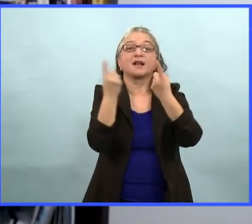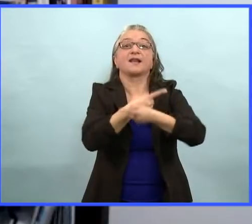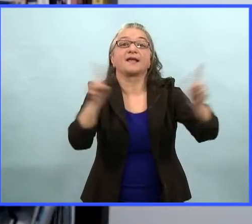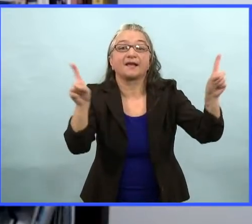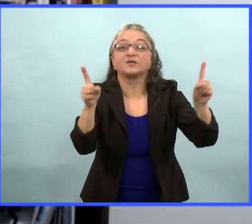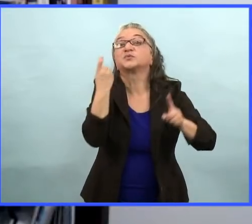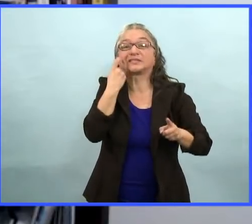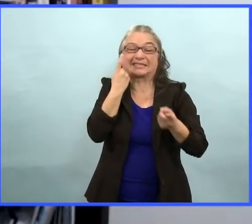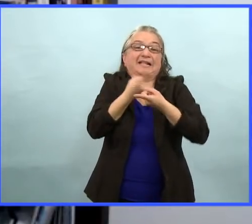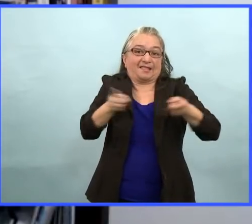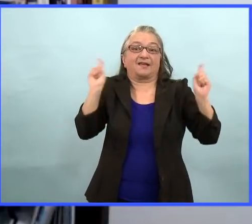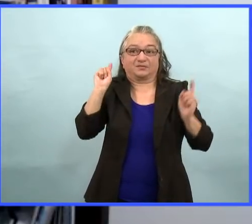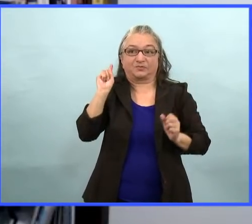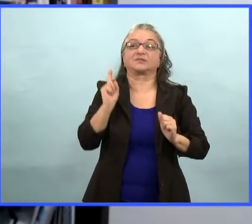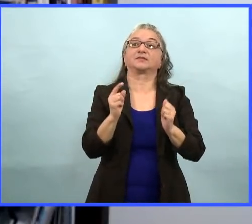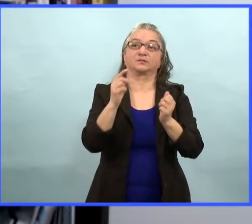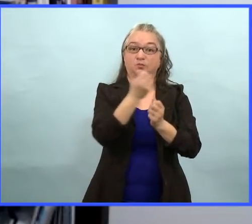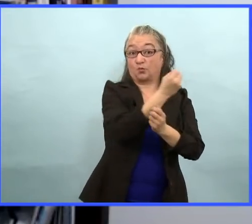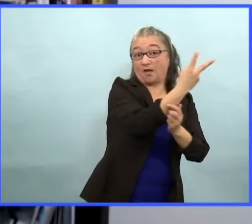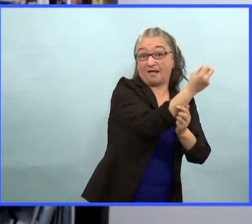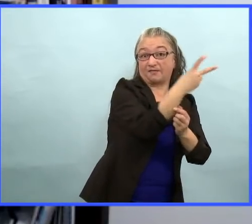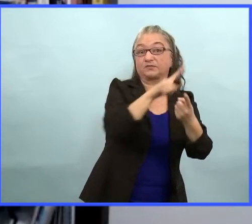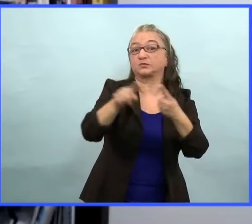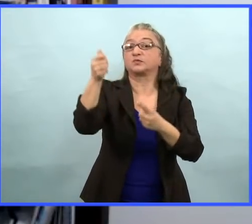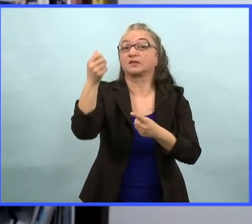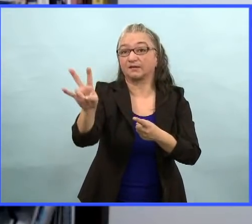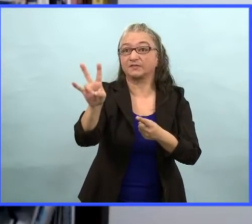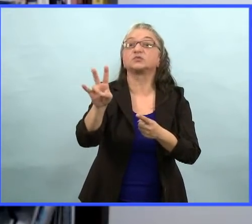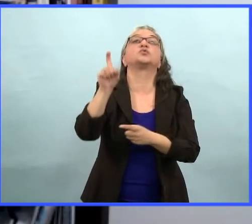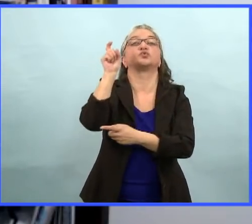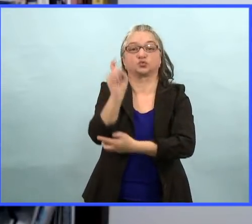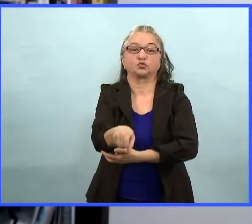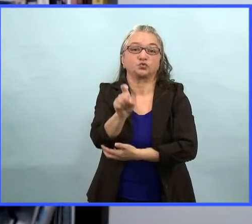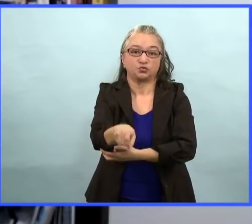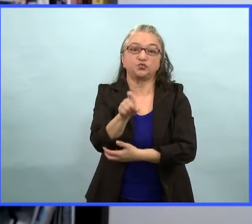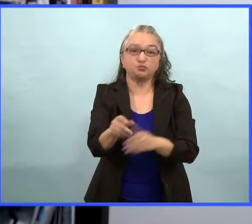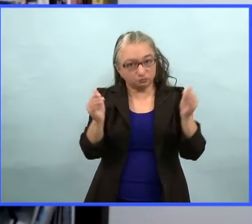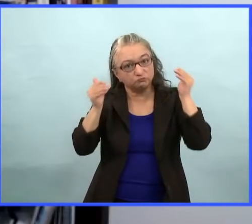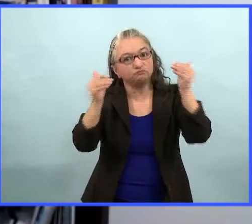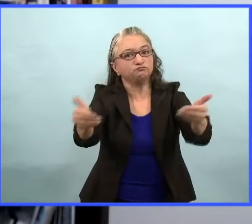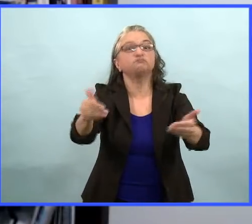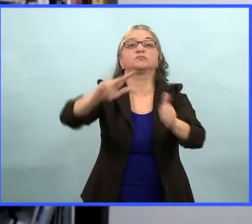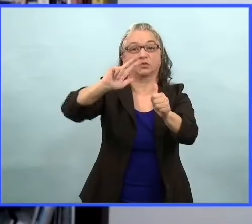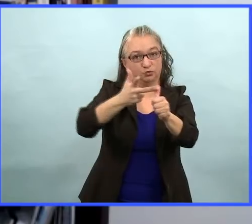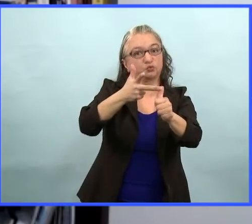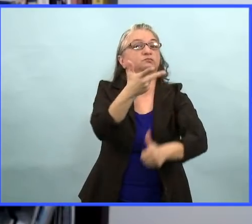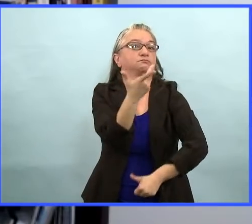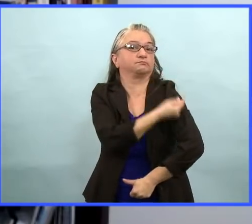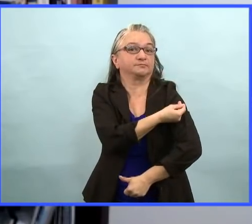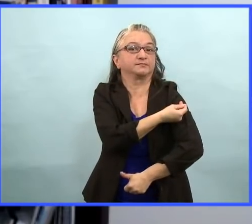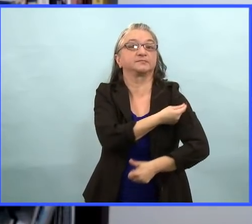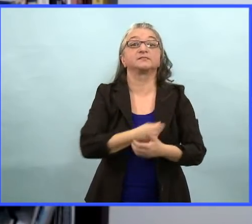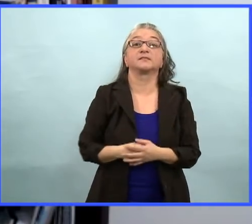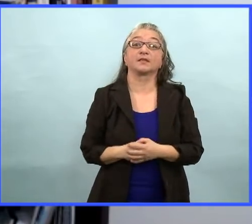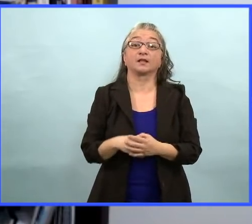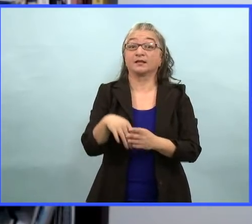17 should receive a third dose of covet 19 vaccine if they are at high risk of severe outcomes